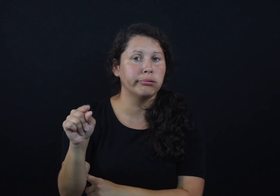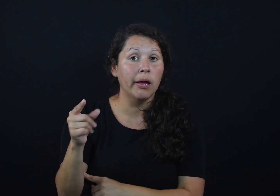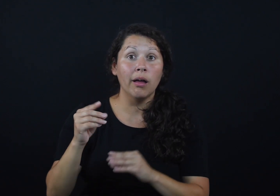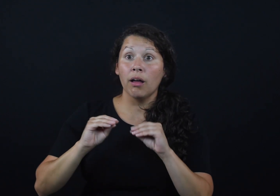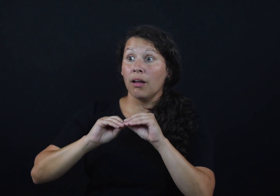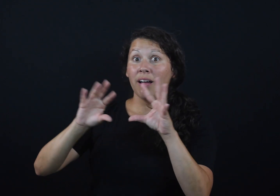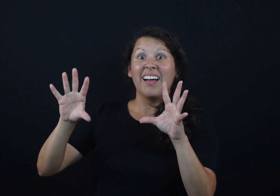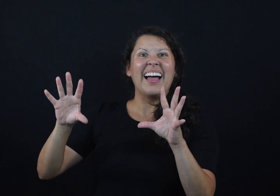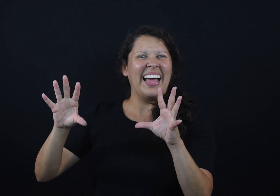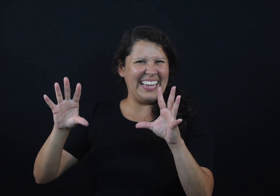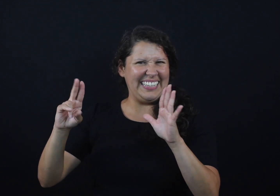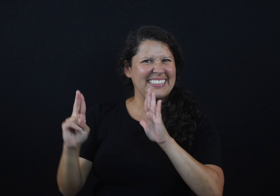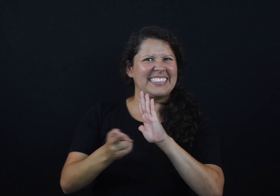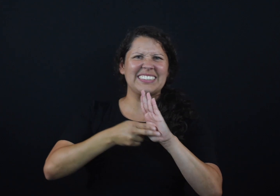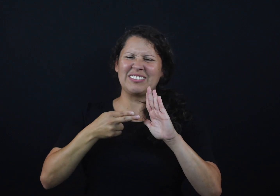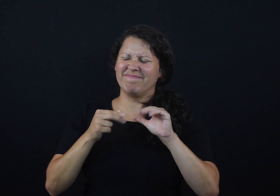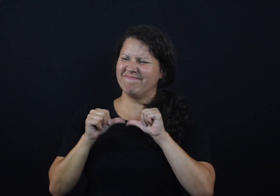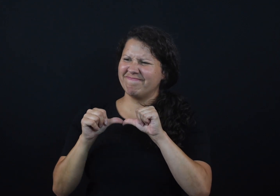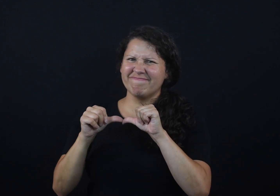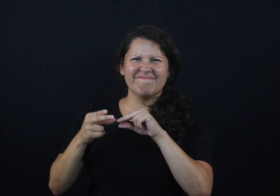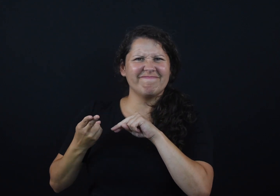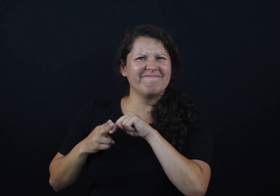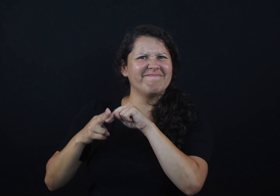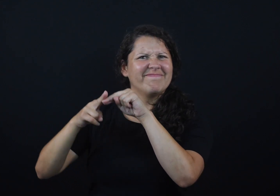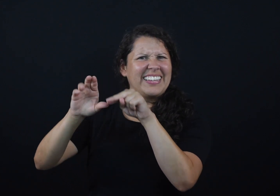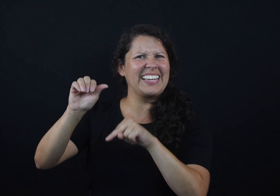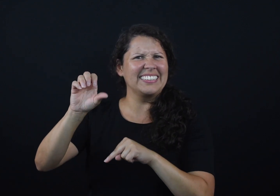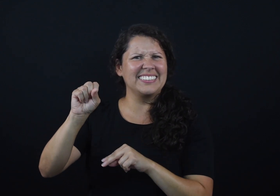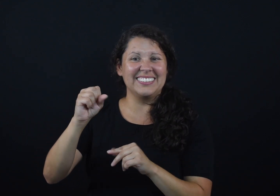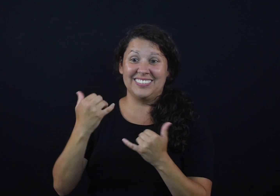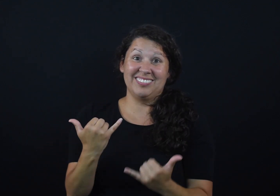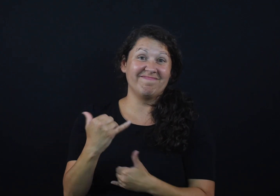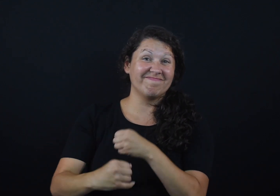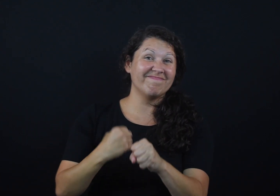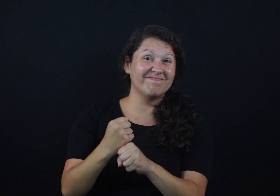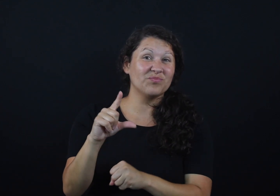The outbreak was reclassified as a sustained increase of cases in 2021